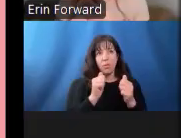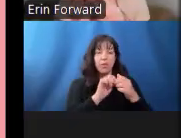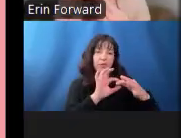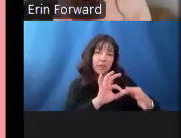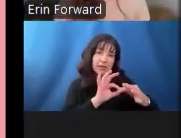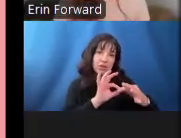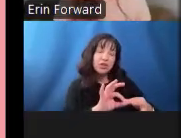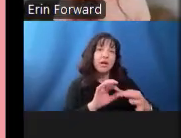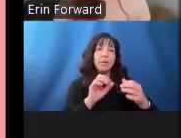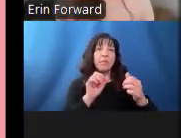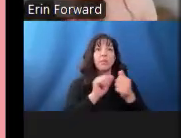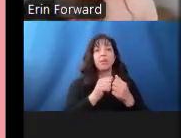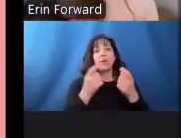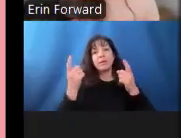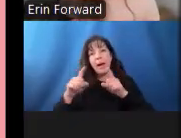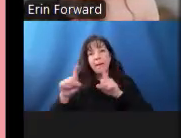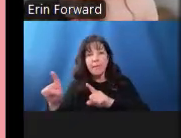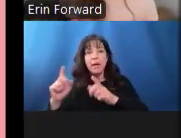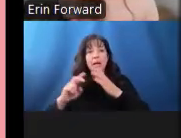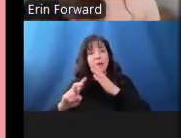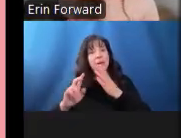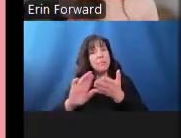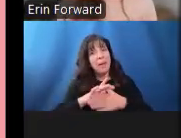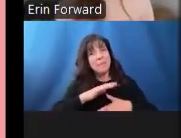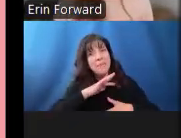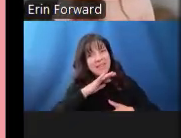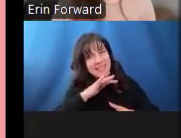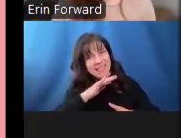what was going to happen. It got really messy, and I bought mom